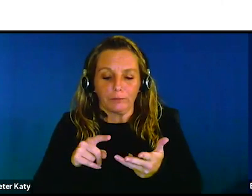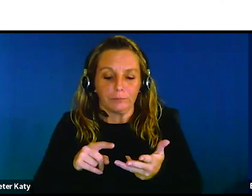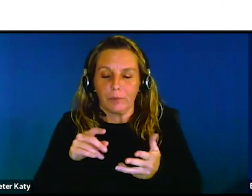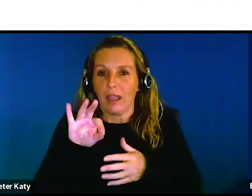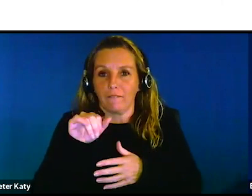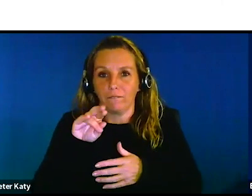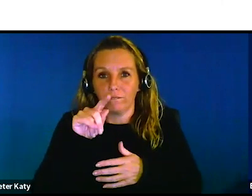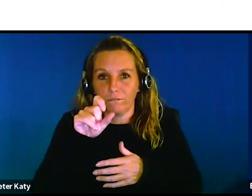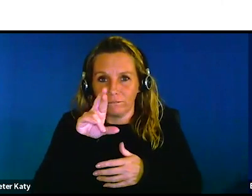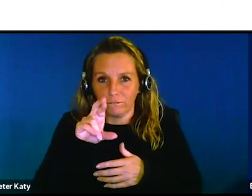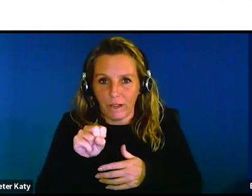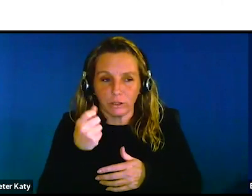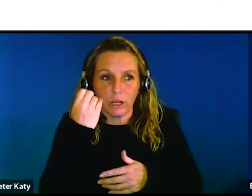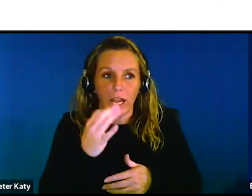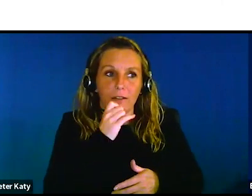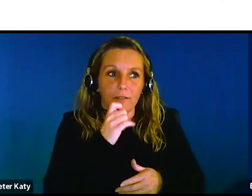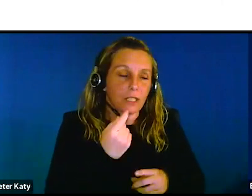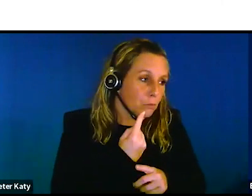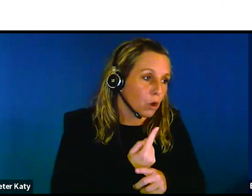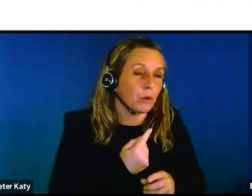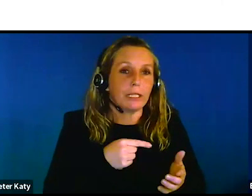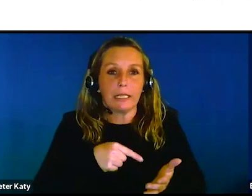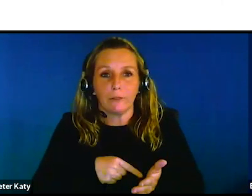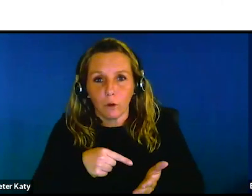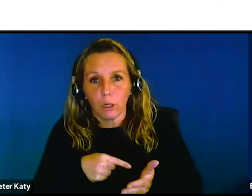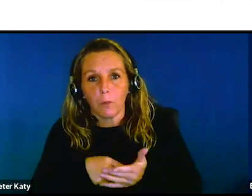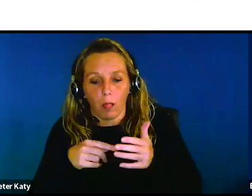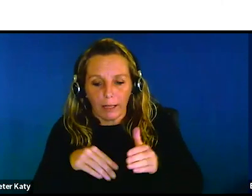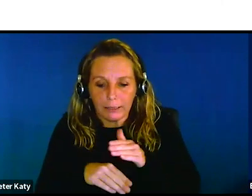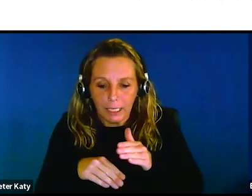and acceptable and affordable and accessible for the folks